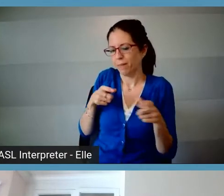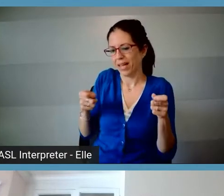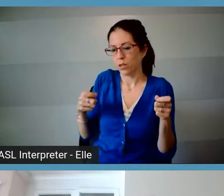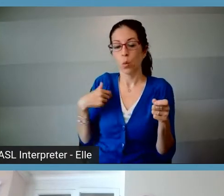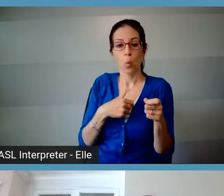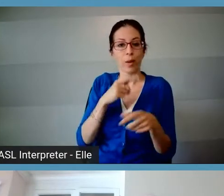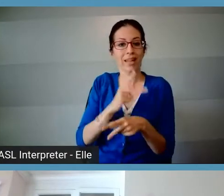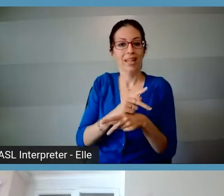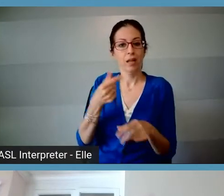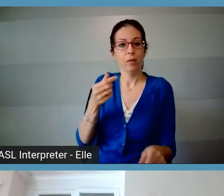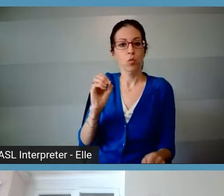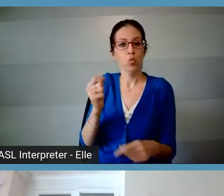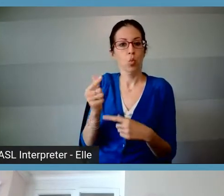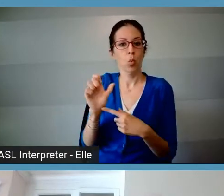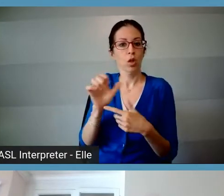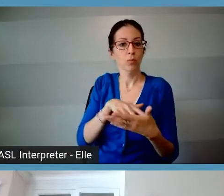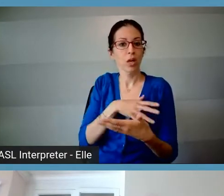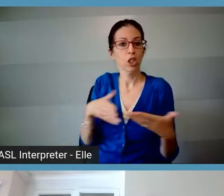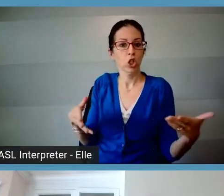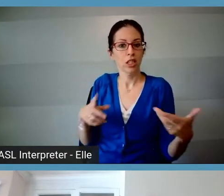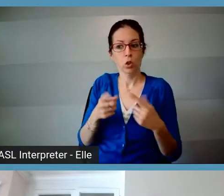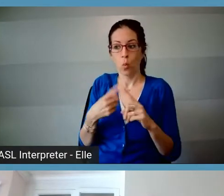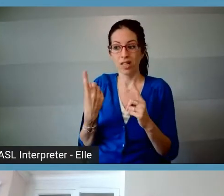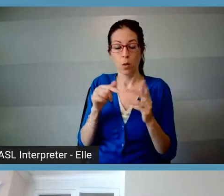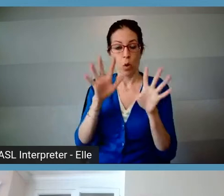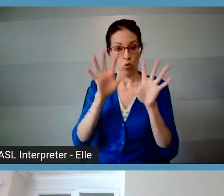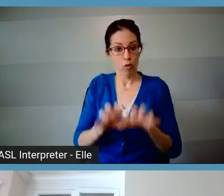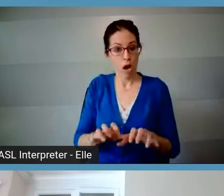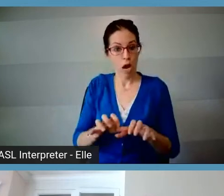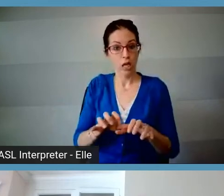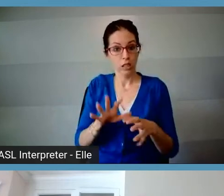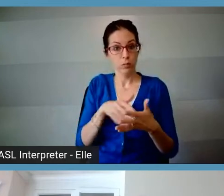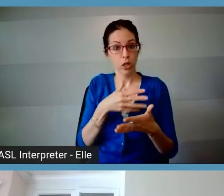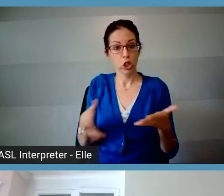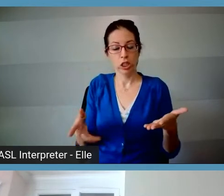a profile they intranet into the Google spreadsheet and it's the task of the next person to review